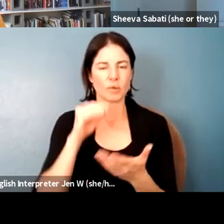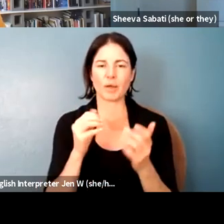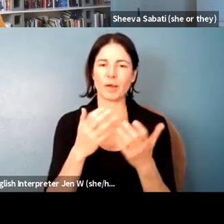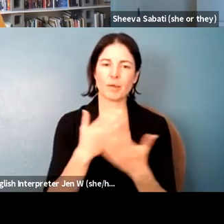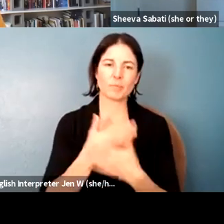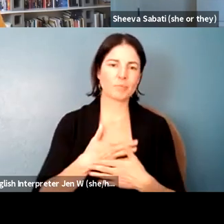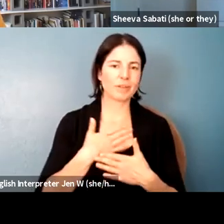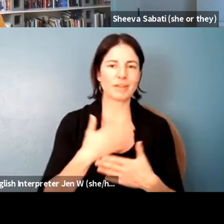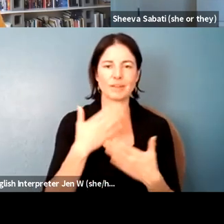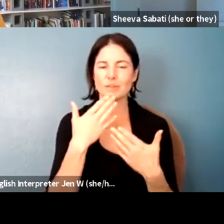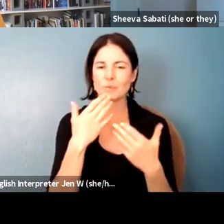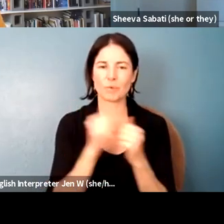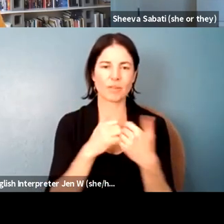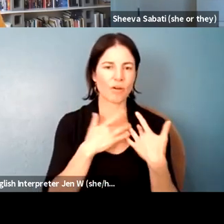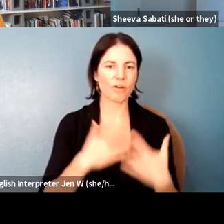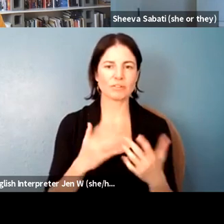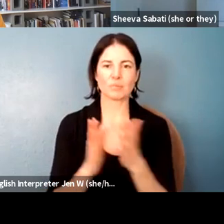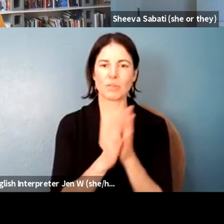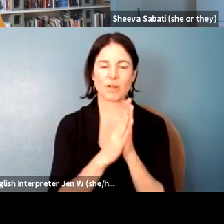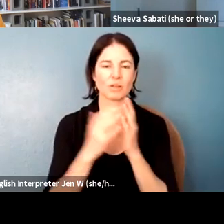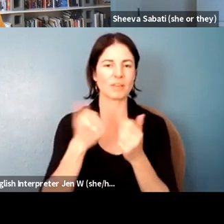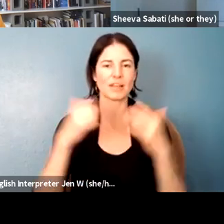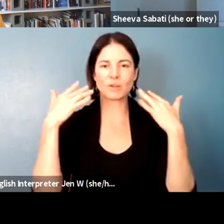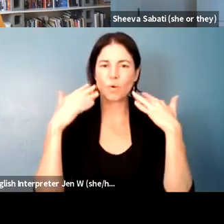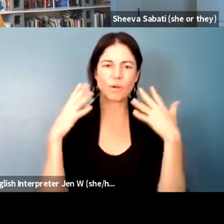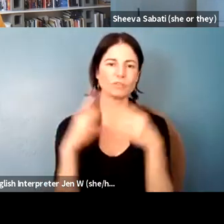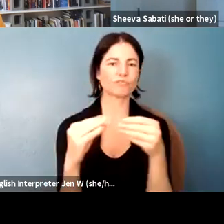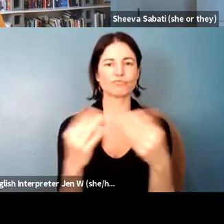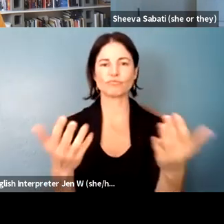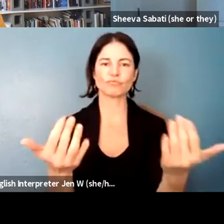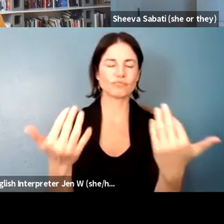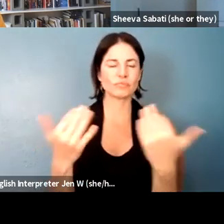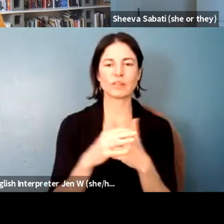noise that we can make, to just be, you know, forever grateful